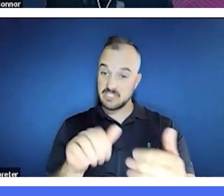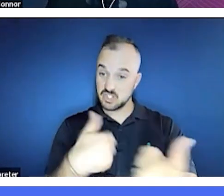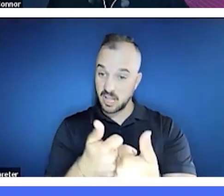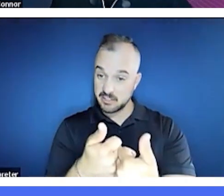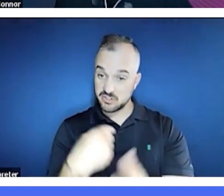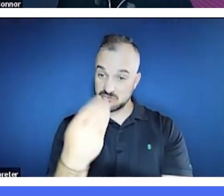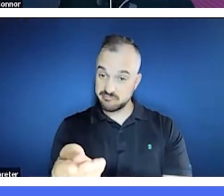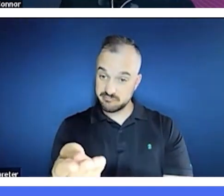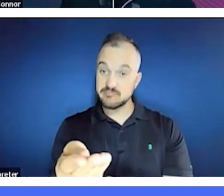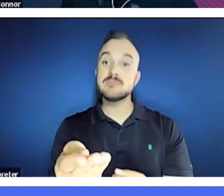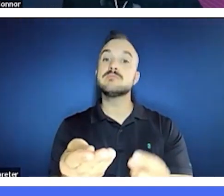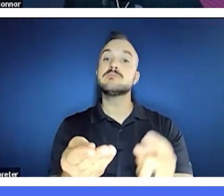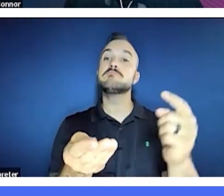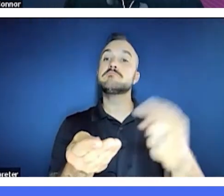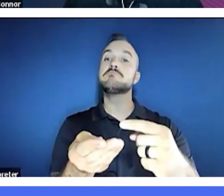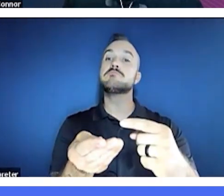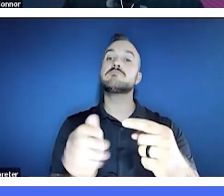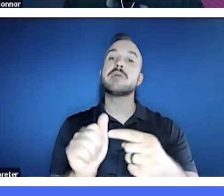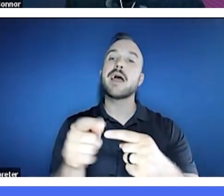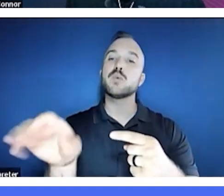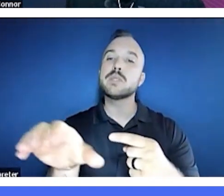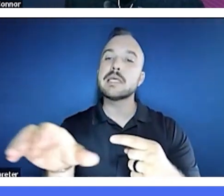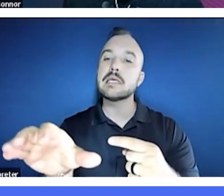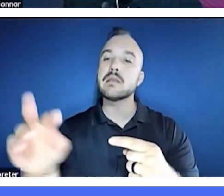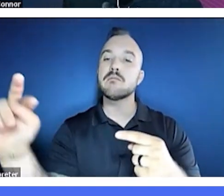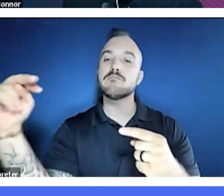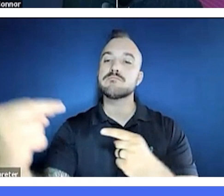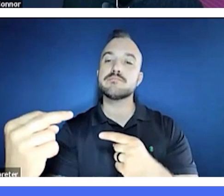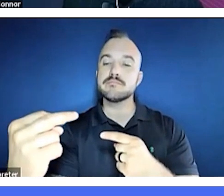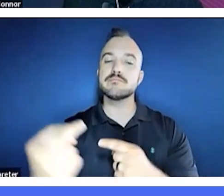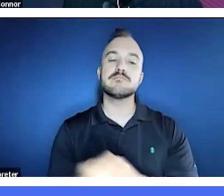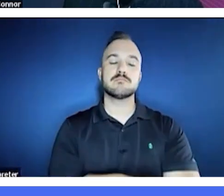That's super helpful because it's not just a wrote, okay, we've taught you the five principles.